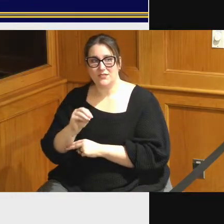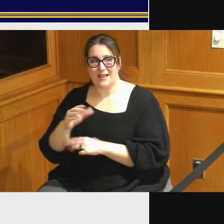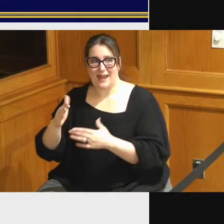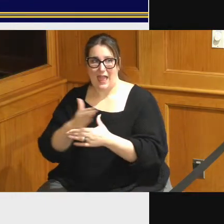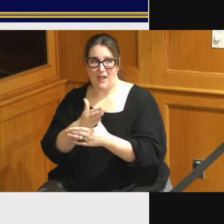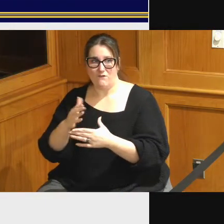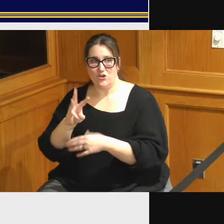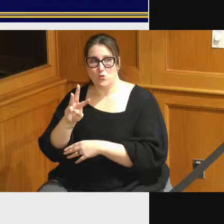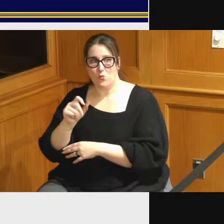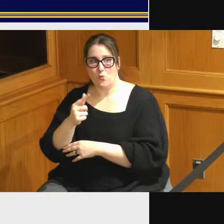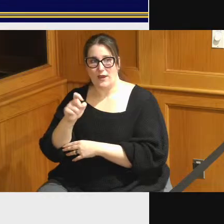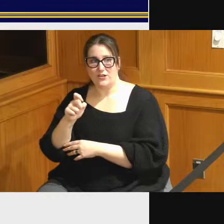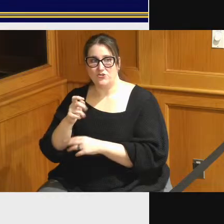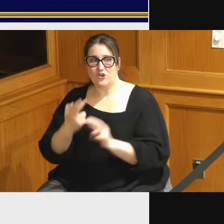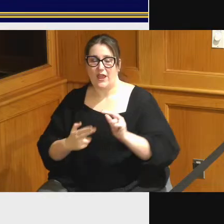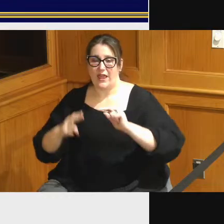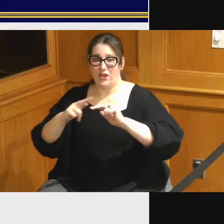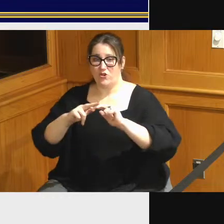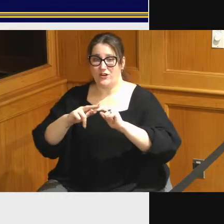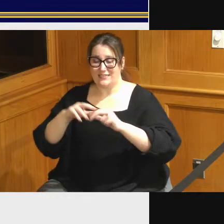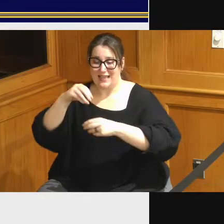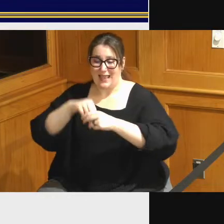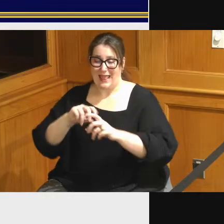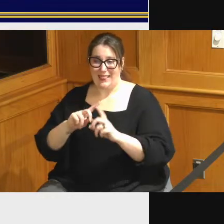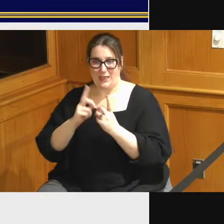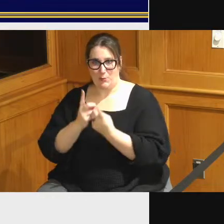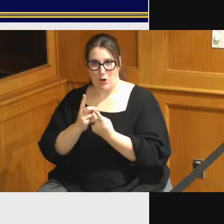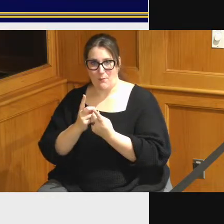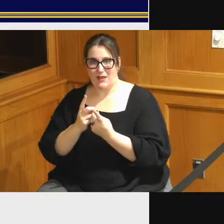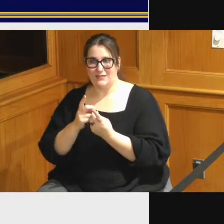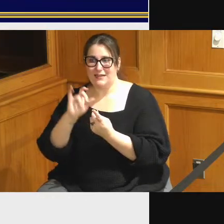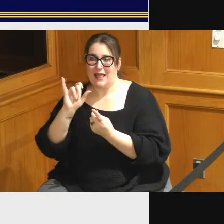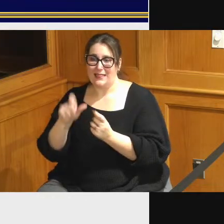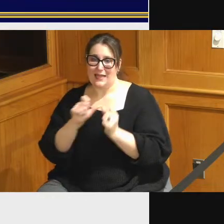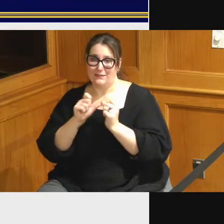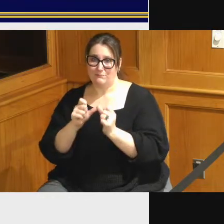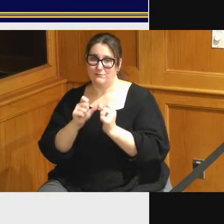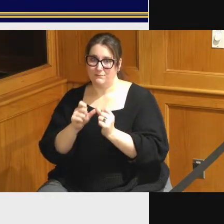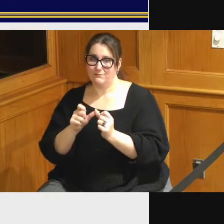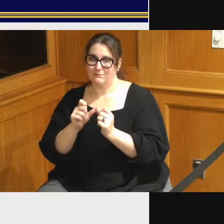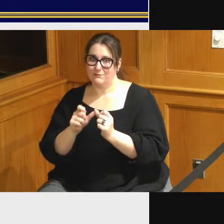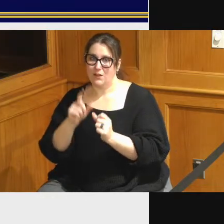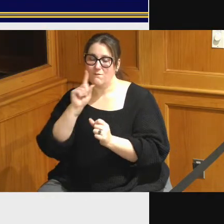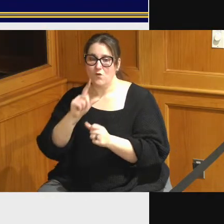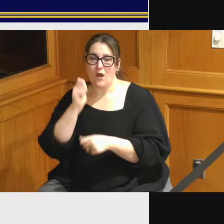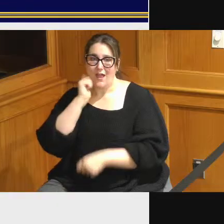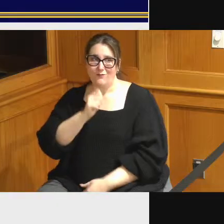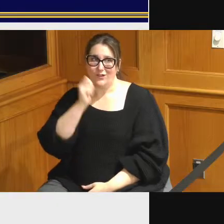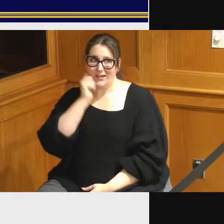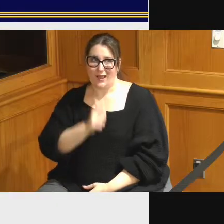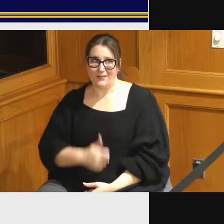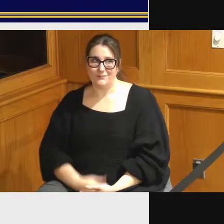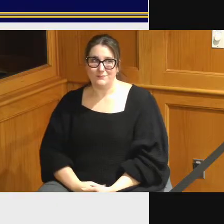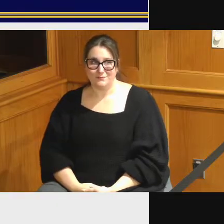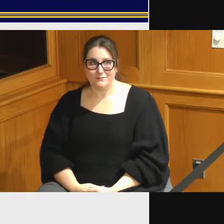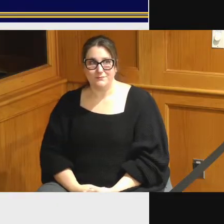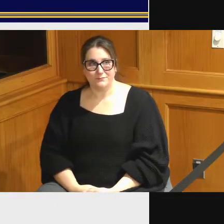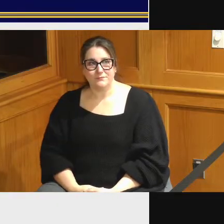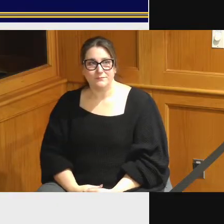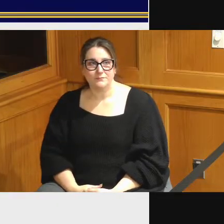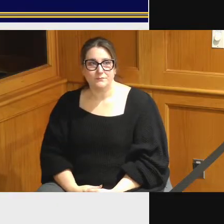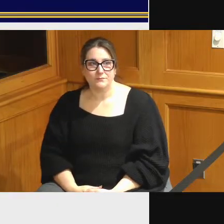that's, you know, that's consistent with what goes on day-to-day in most bargaining units. So now we